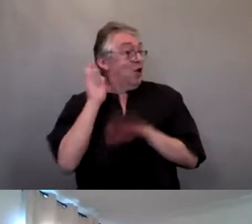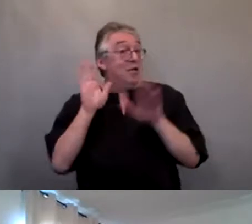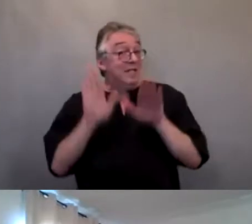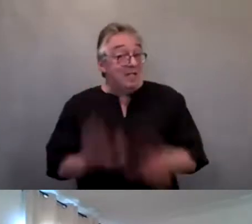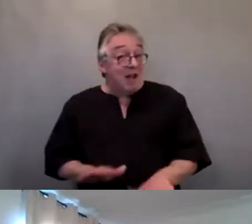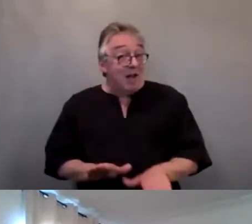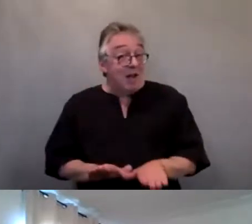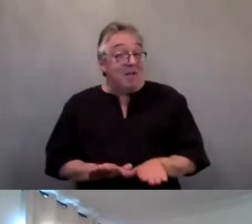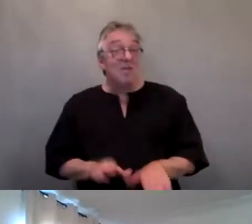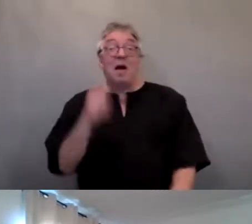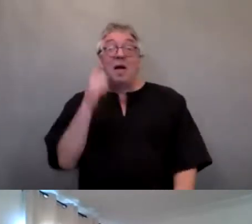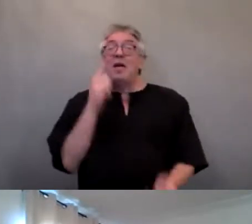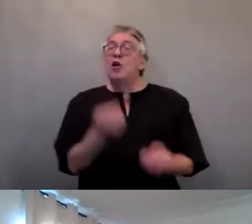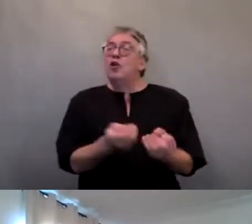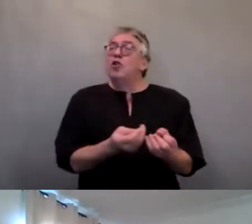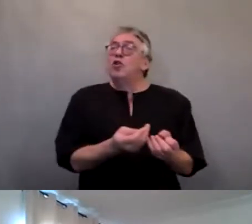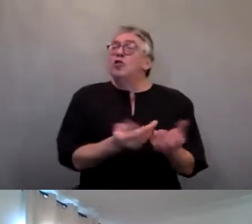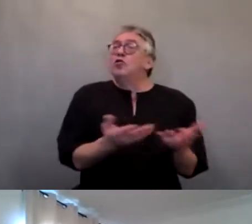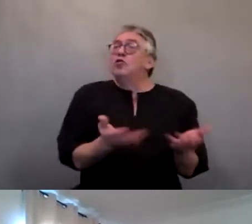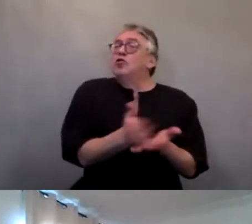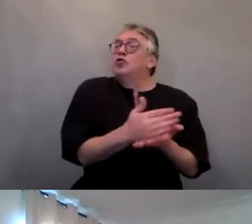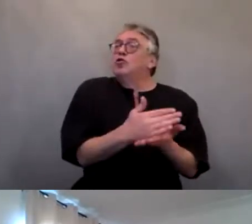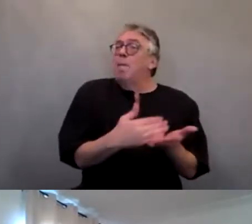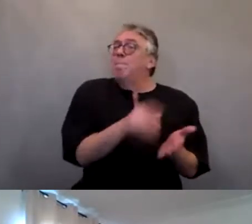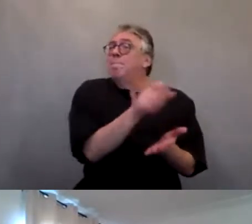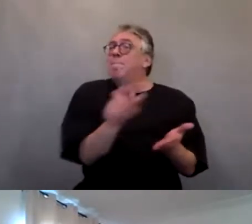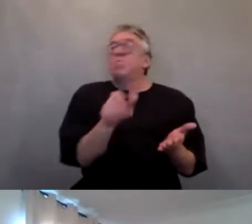about the sleeping with the cochlear implant